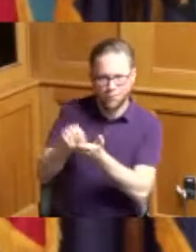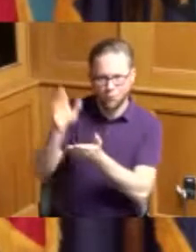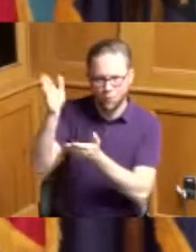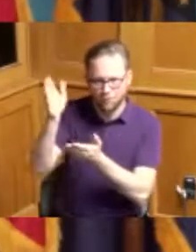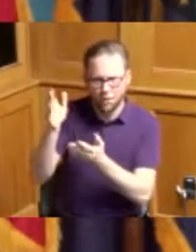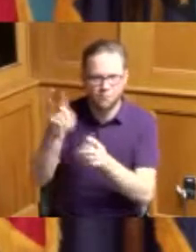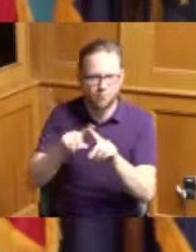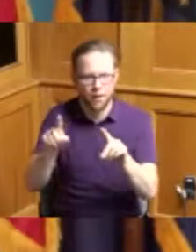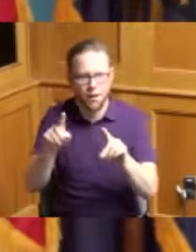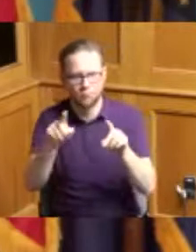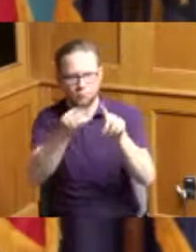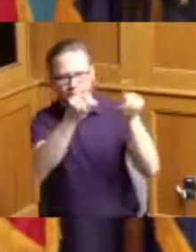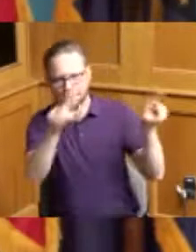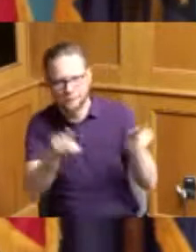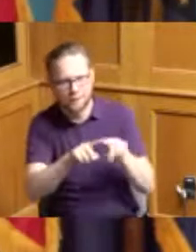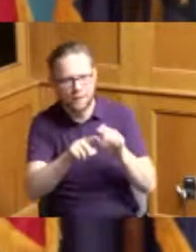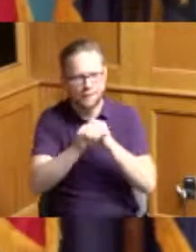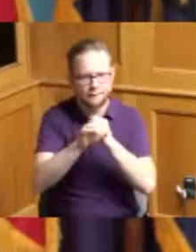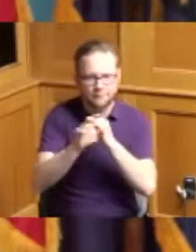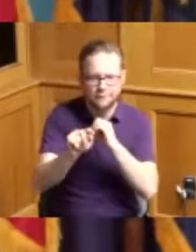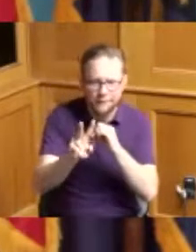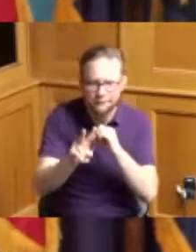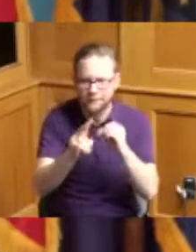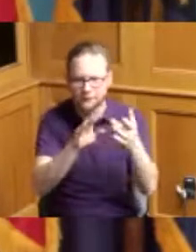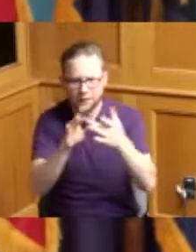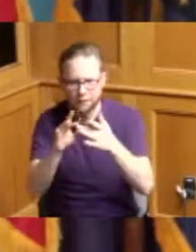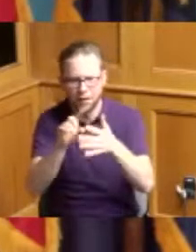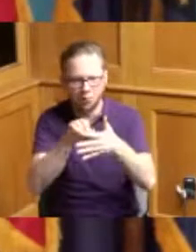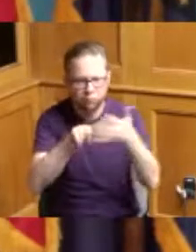doing with rental because we were reaching them in a lot of different ways whether it was a billboard